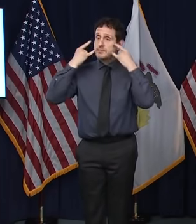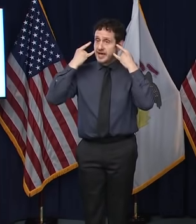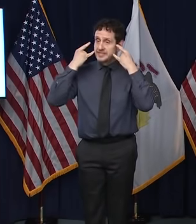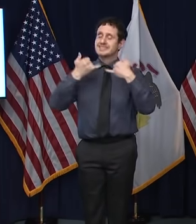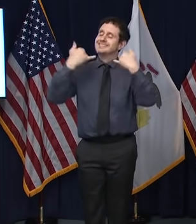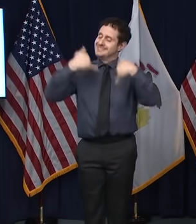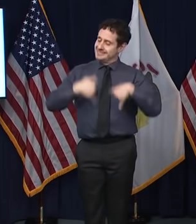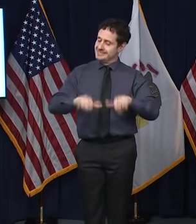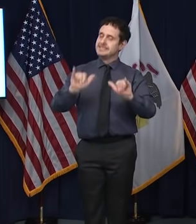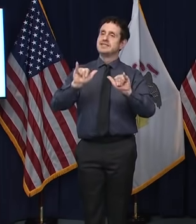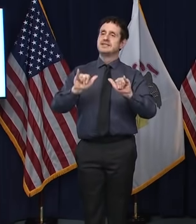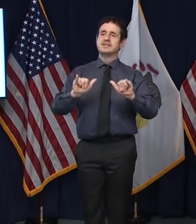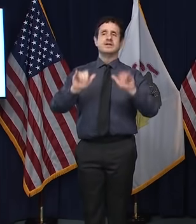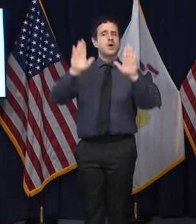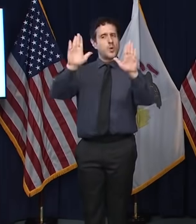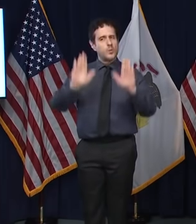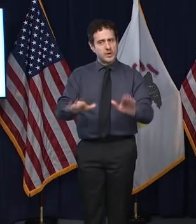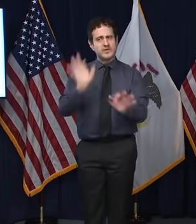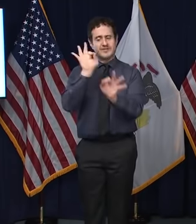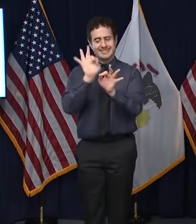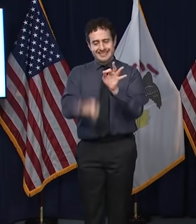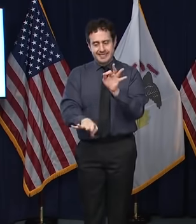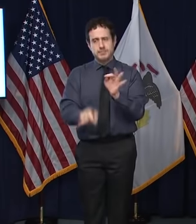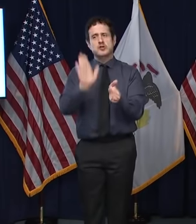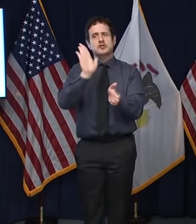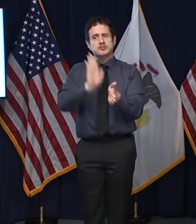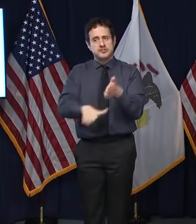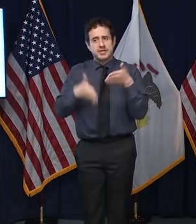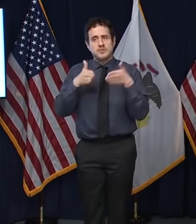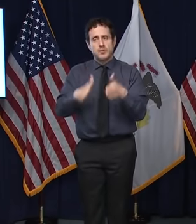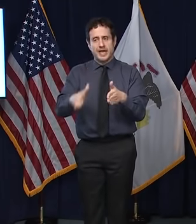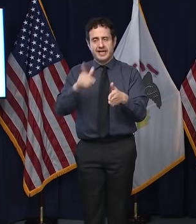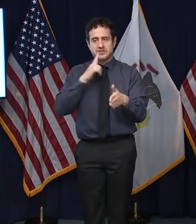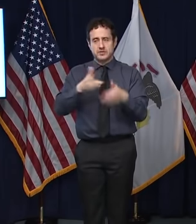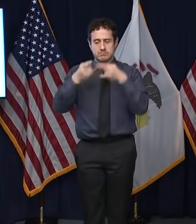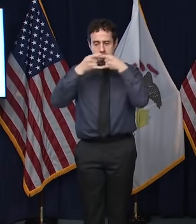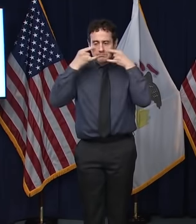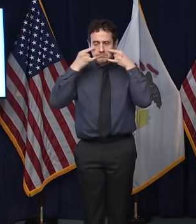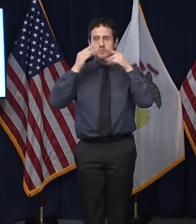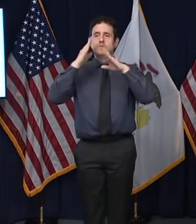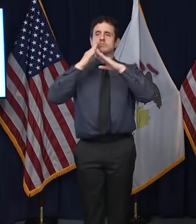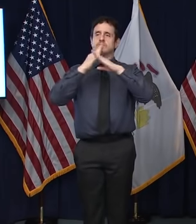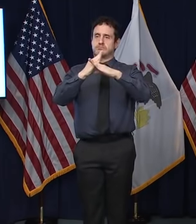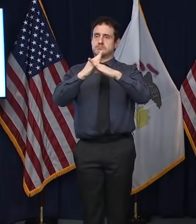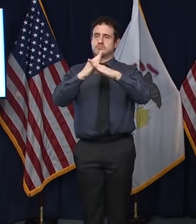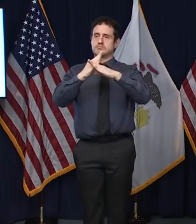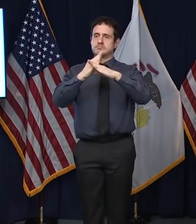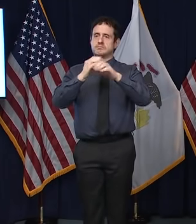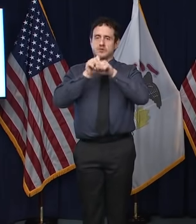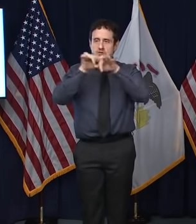are masks wearing a mask